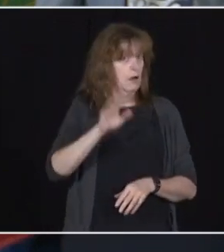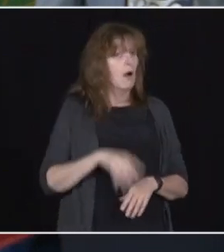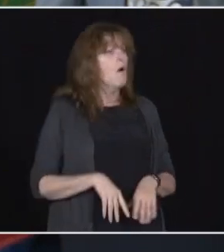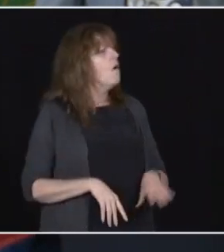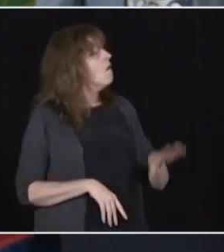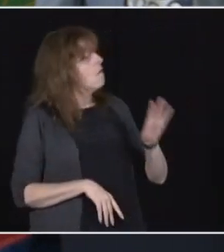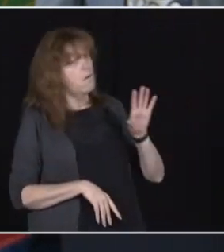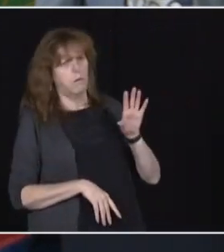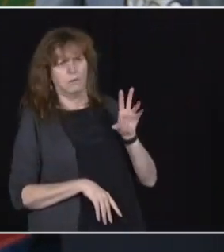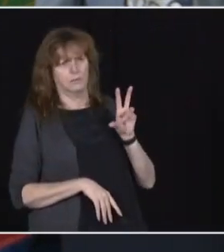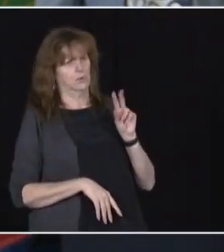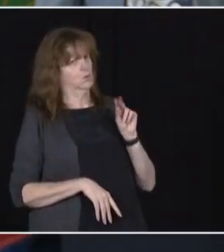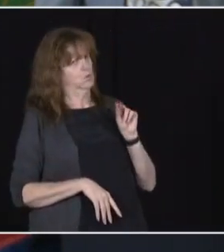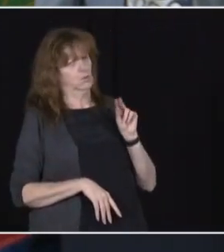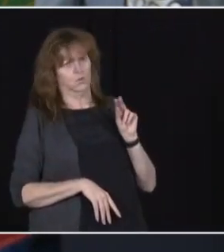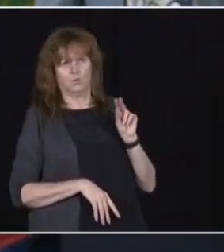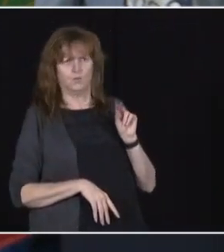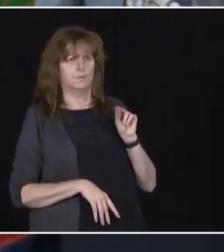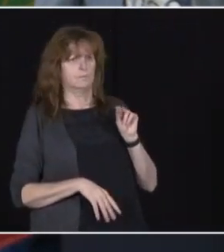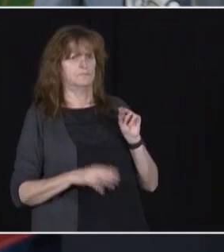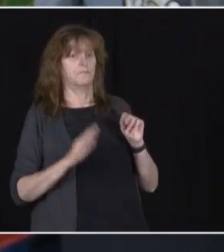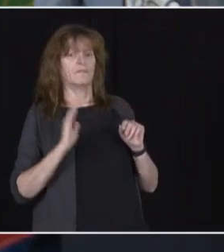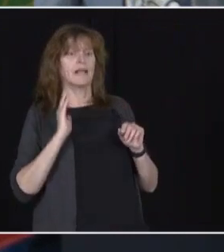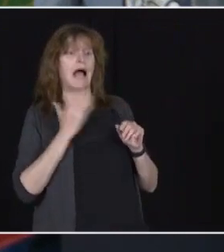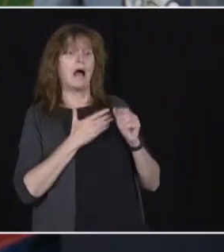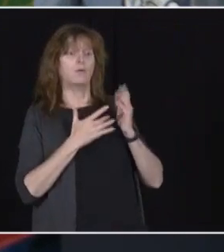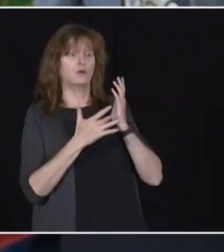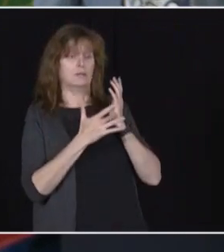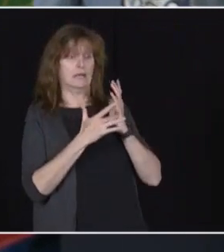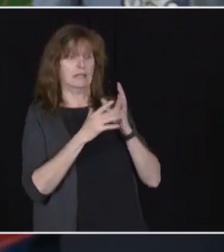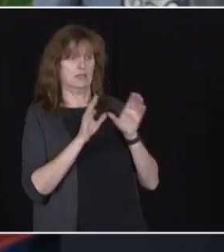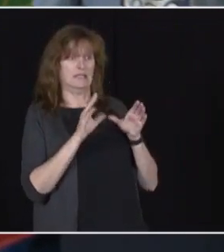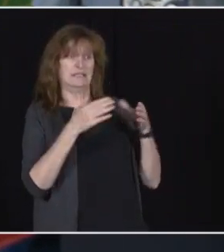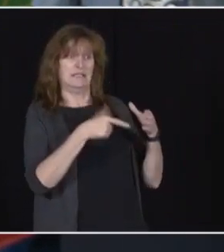No, not at all. Our digital team in Ontario, they work with shop if I